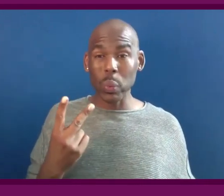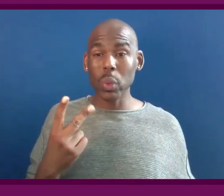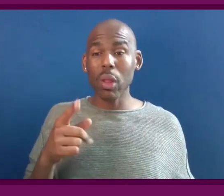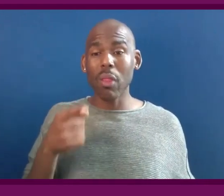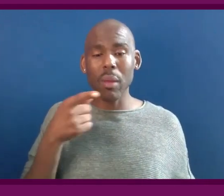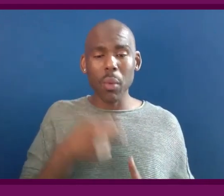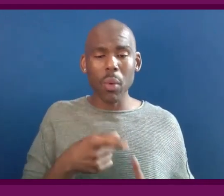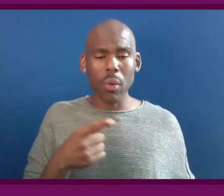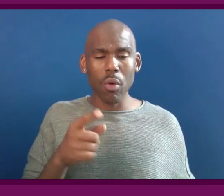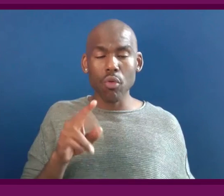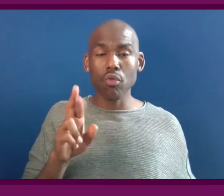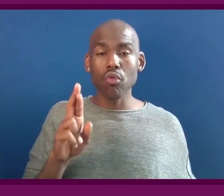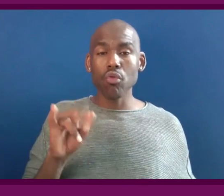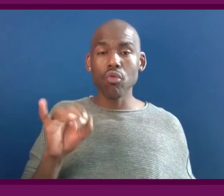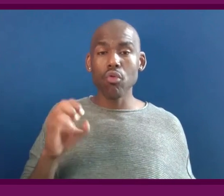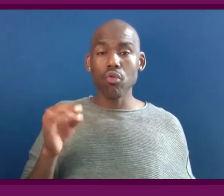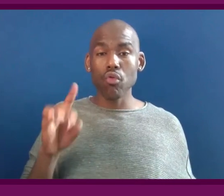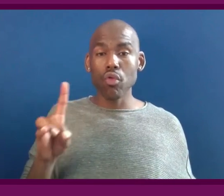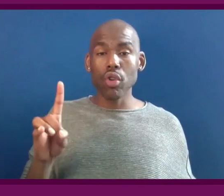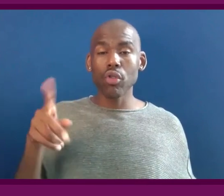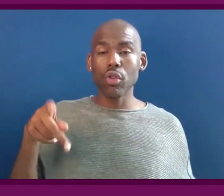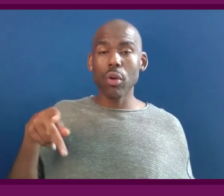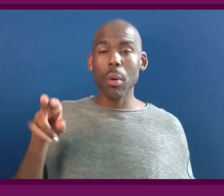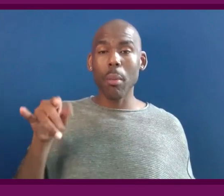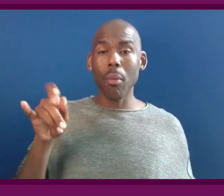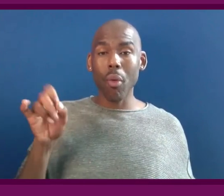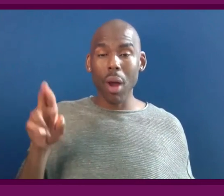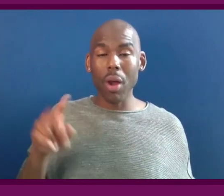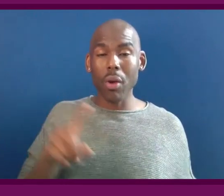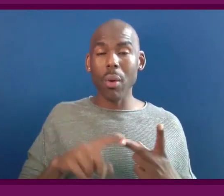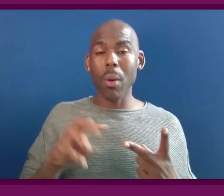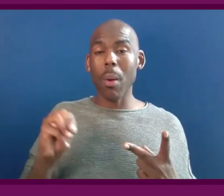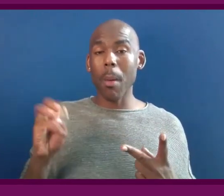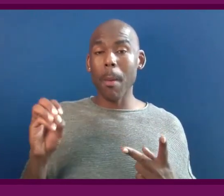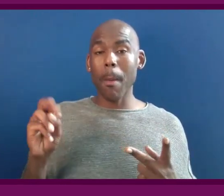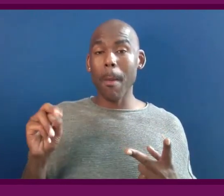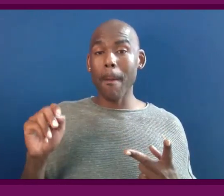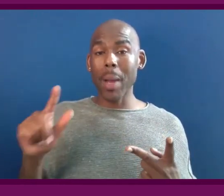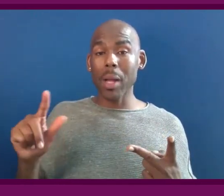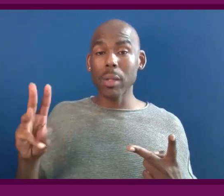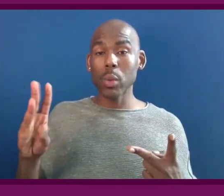At that point we had Richard Pryor, we had Montel Williams who were the celebrity faces